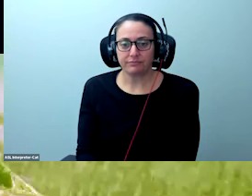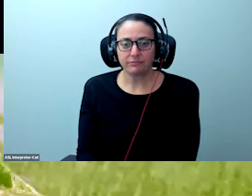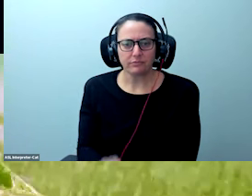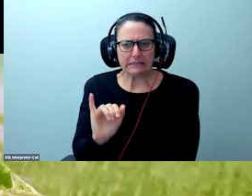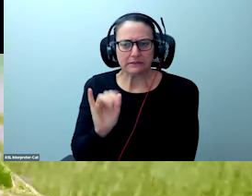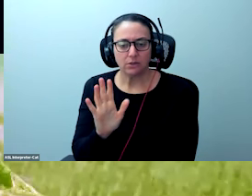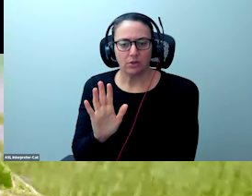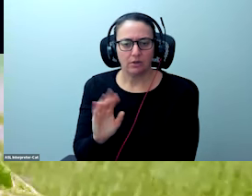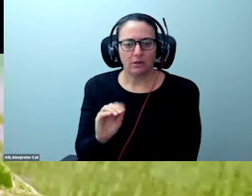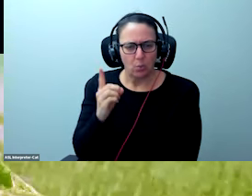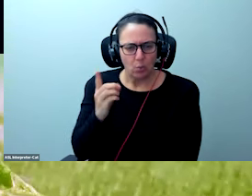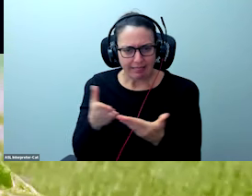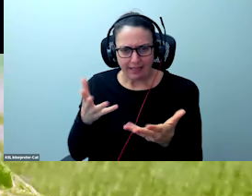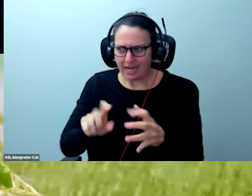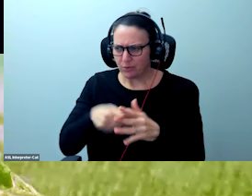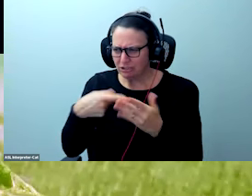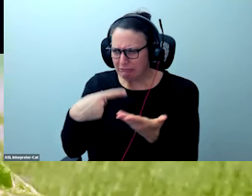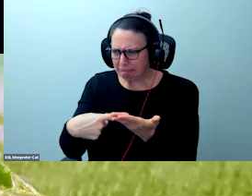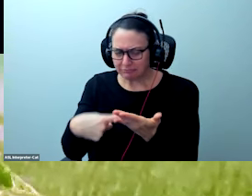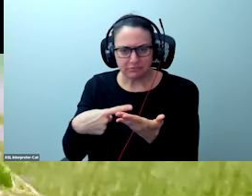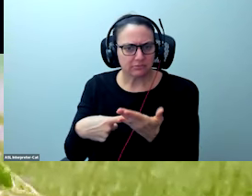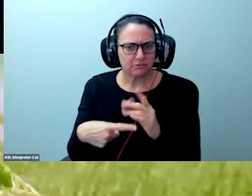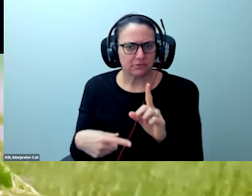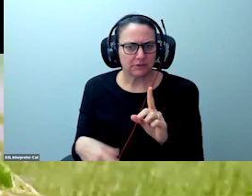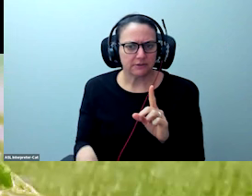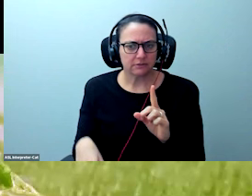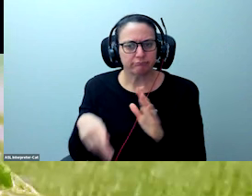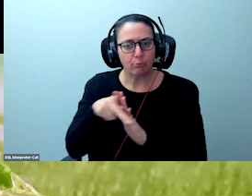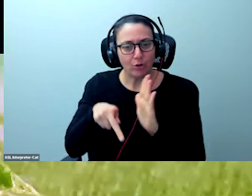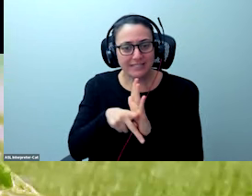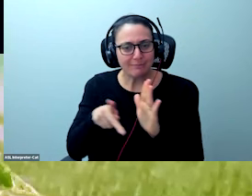One thing I wanted to start to get into is principles salad.